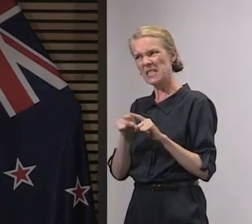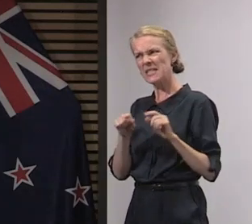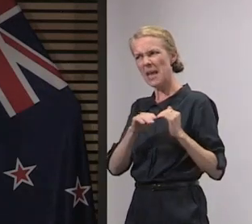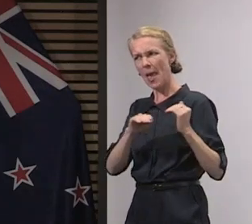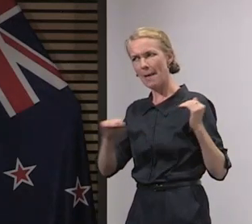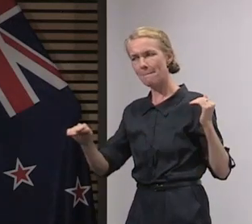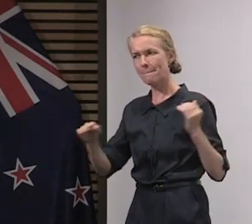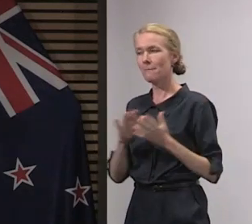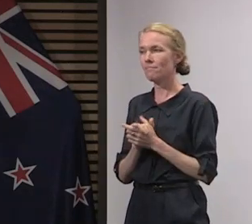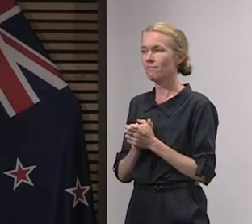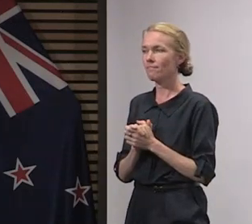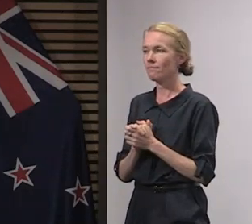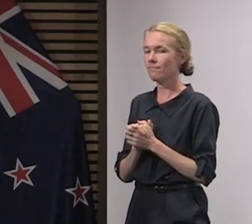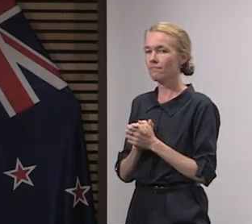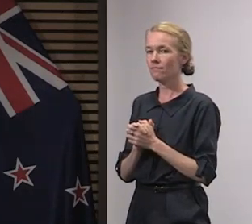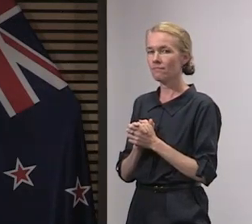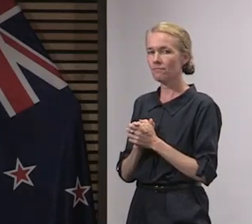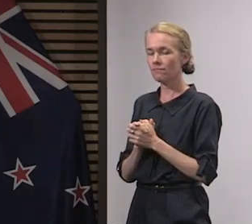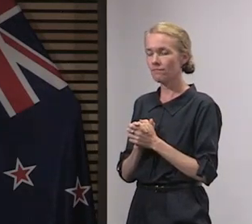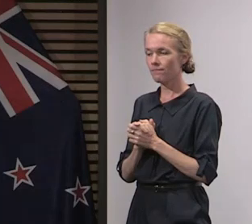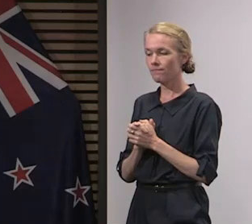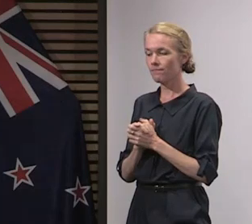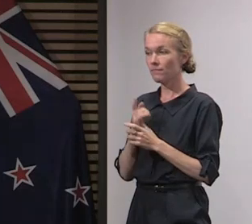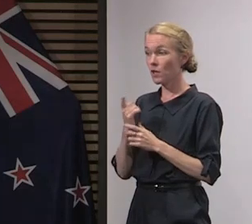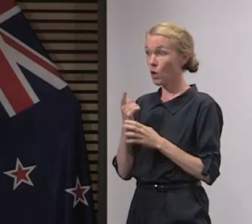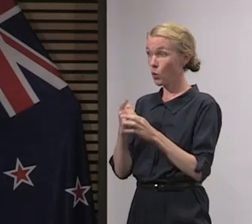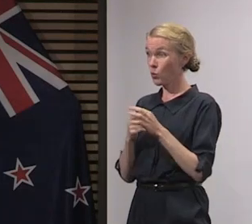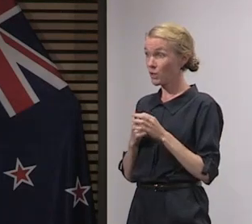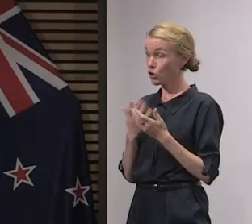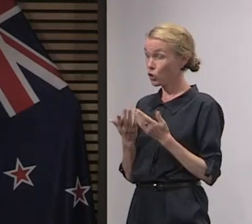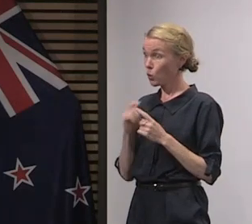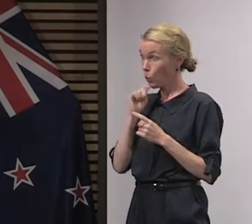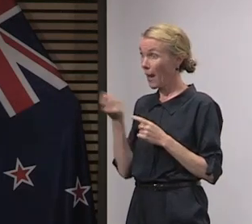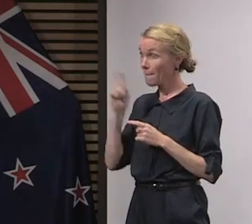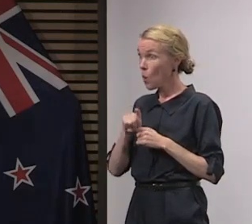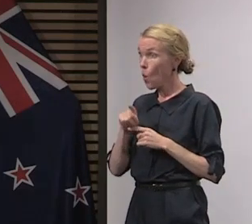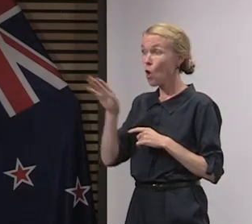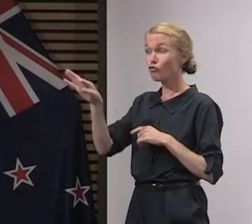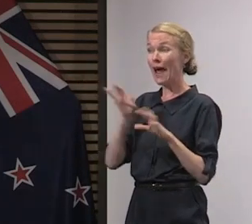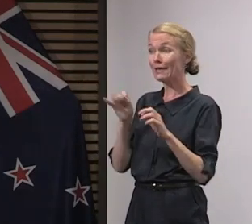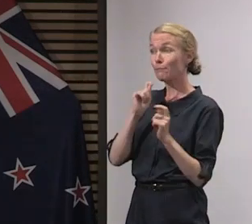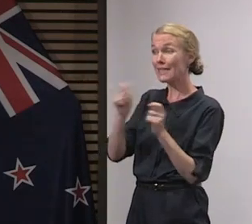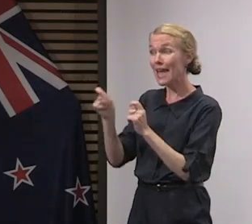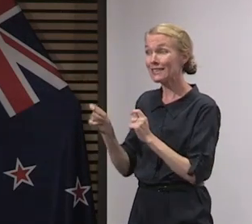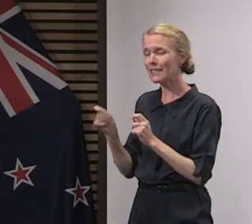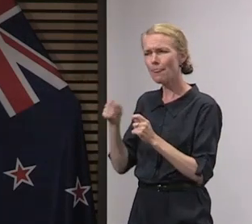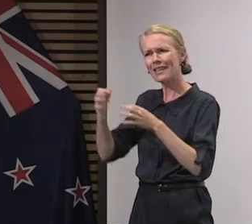detecting so that is providing us with a level of reassurance too. When might you make a